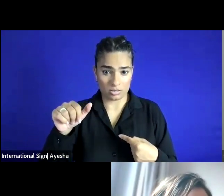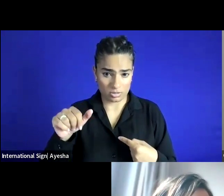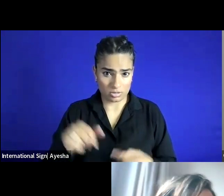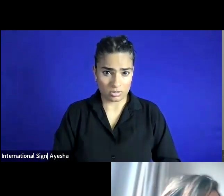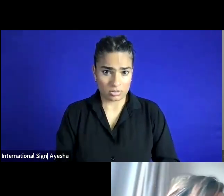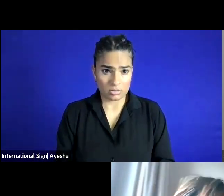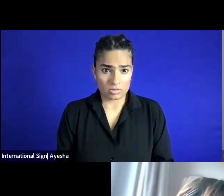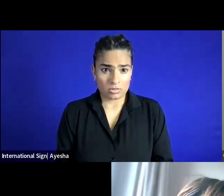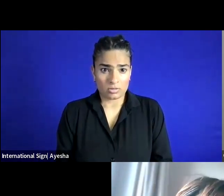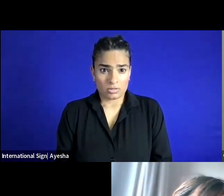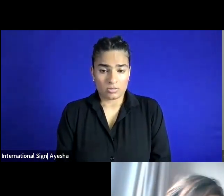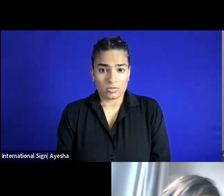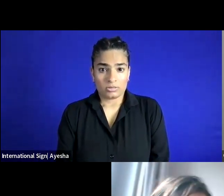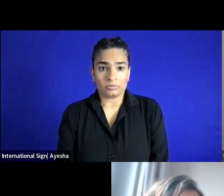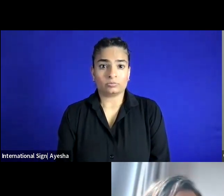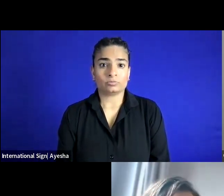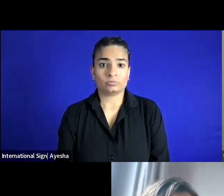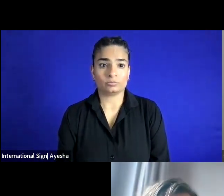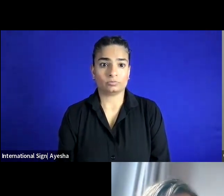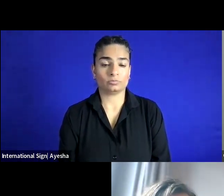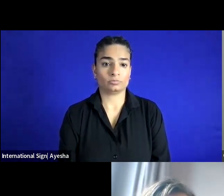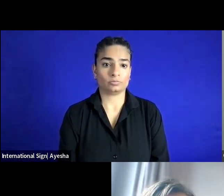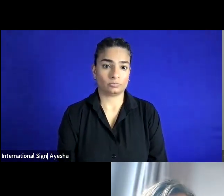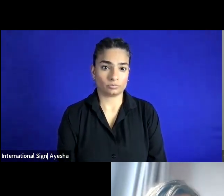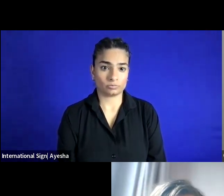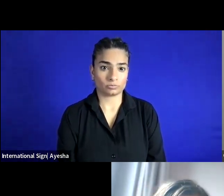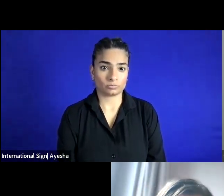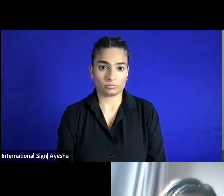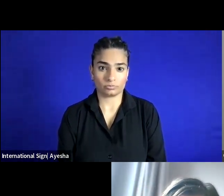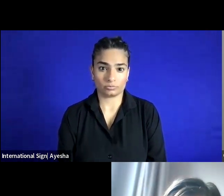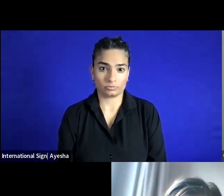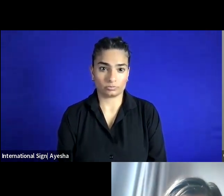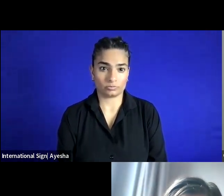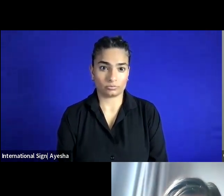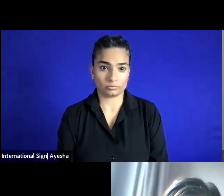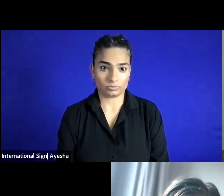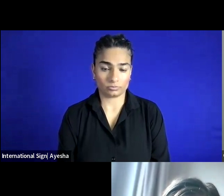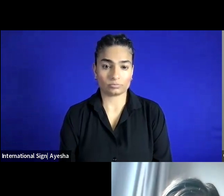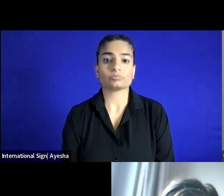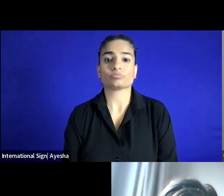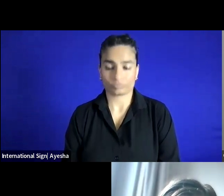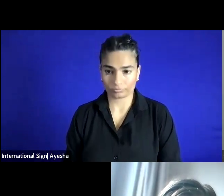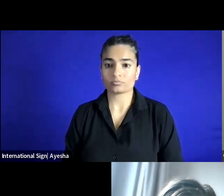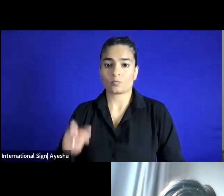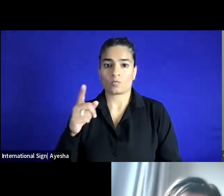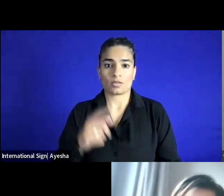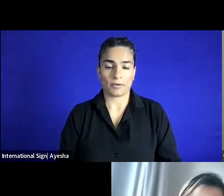But Zina can chime in. Thank you. The fundamental thing at Iowa these days.